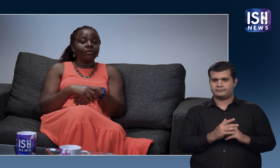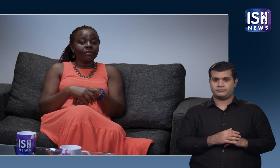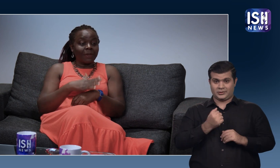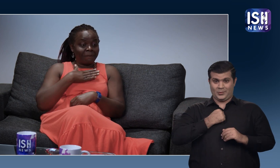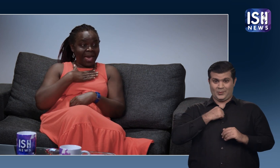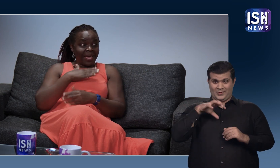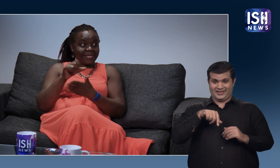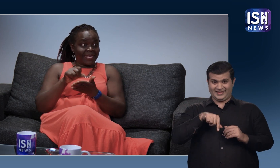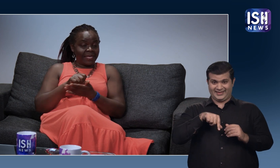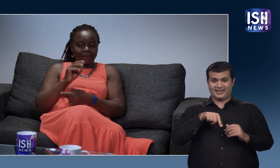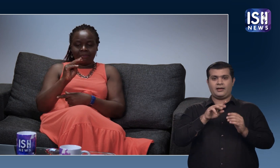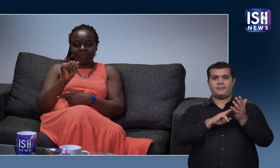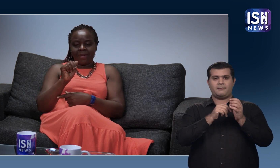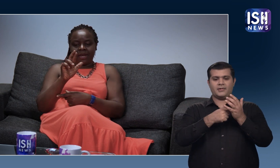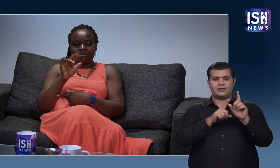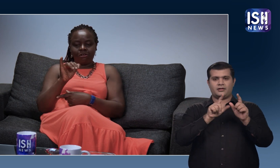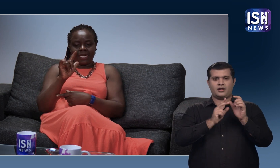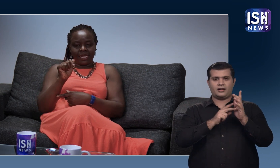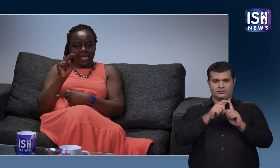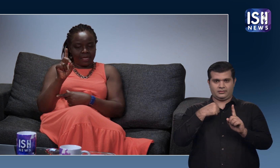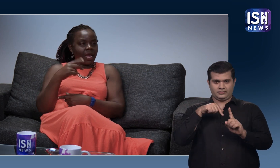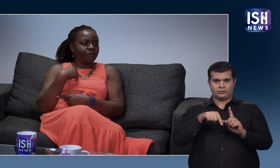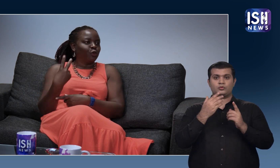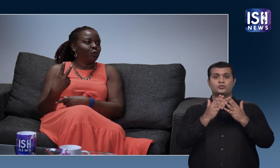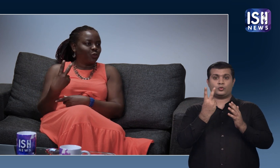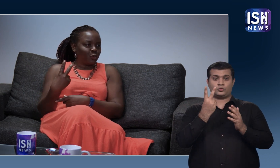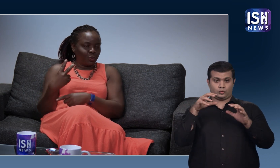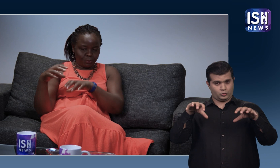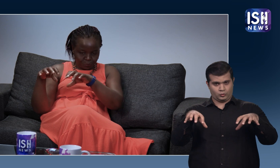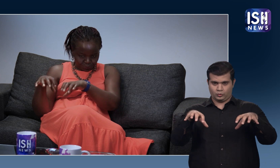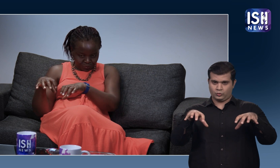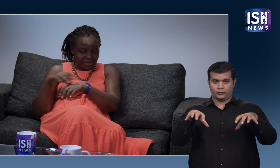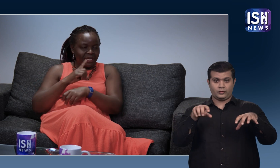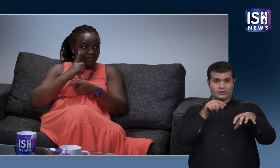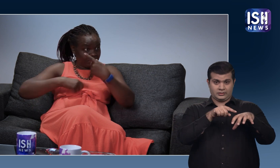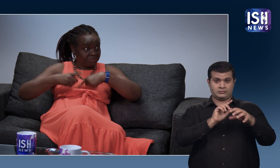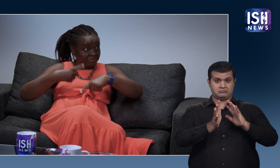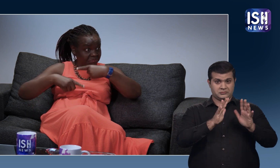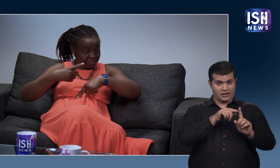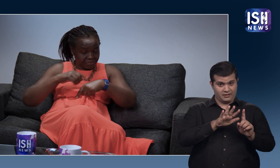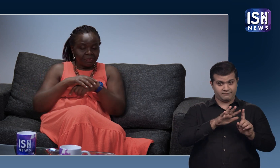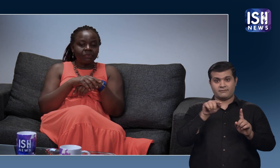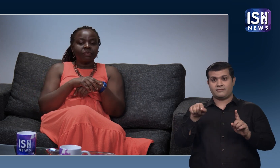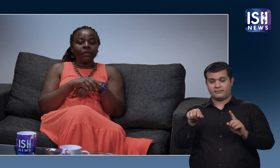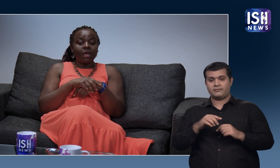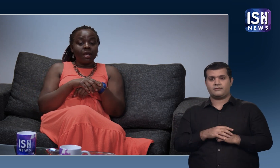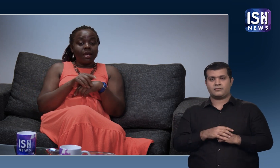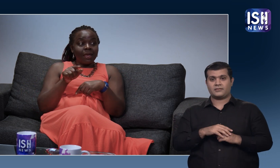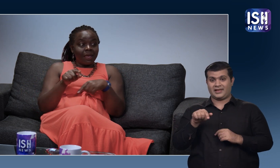My state, Maryland, has two Deaf schools. One Deaf school supports teaching via Sign Language,